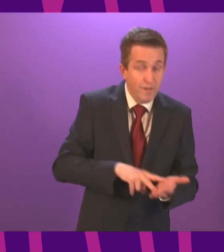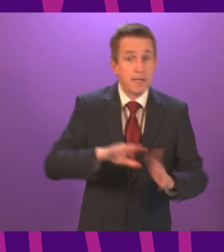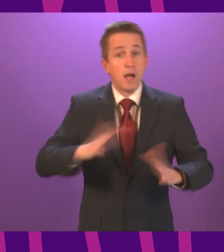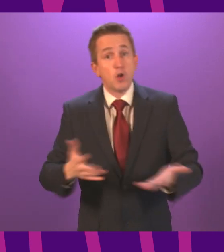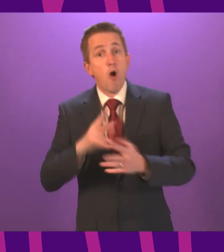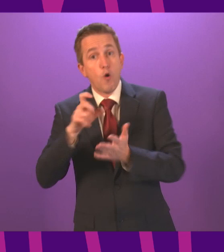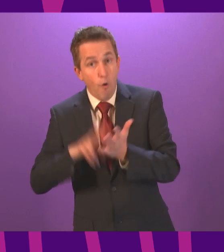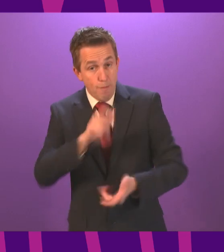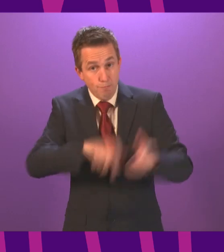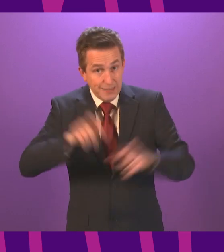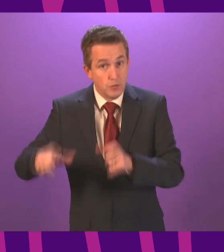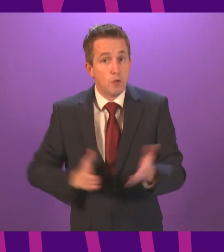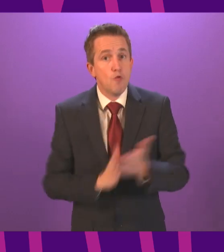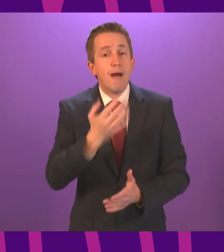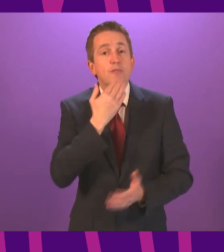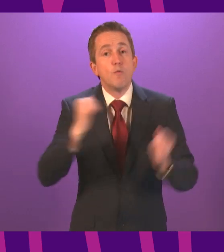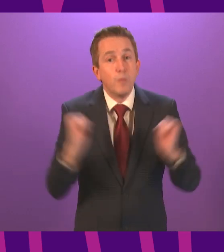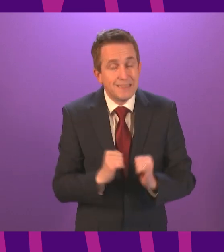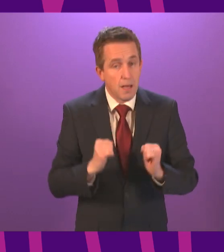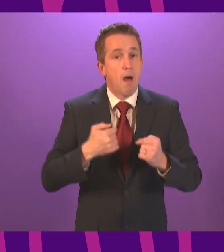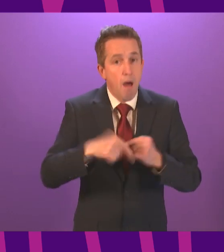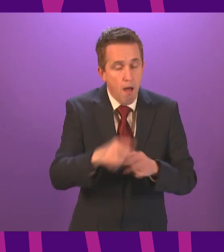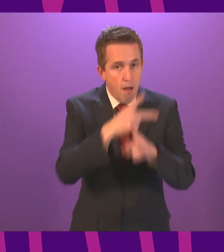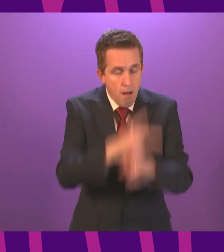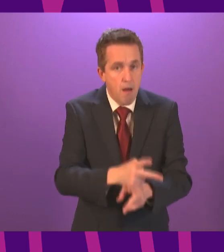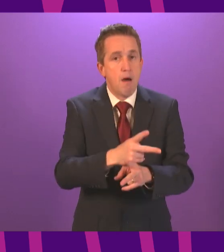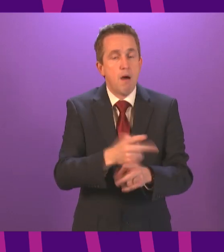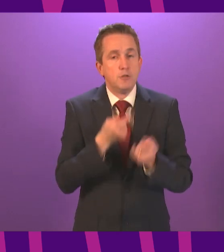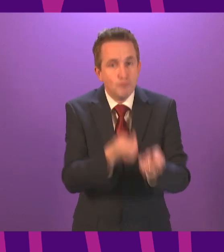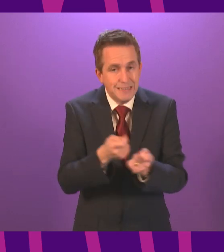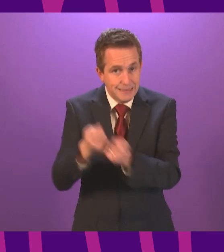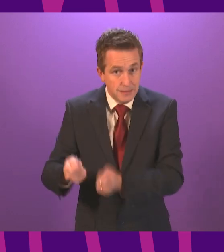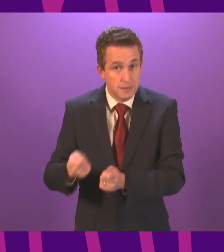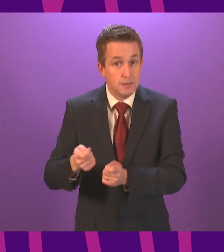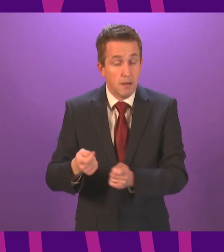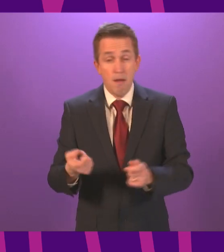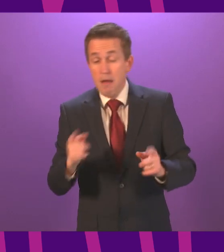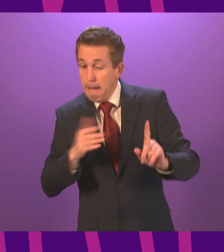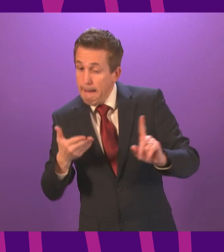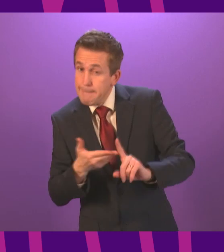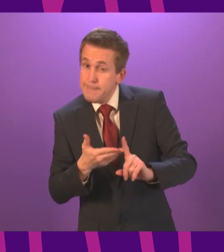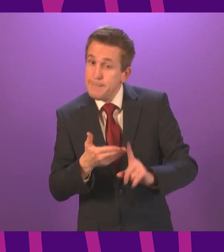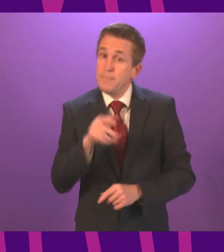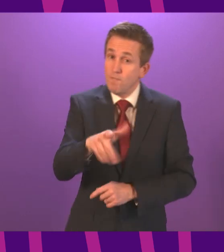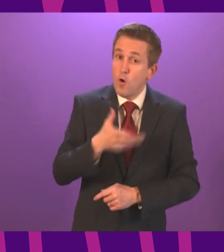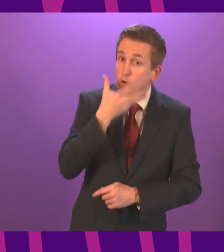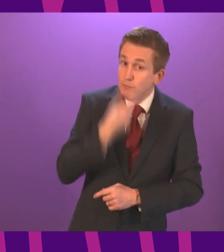albeit in a limited and careful way, the prospect of being able to spend some time with loved ones over the Christmas period.